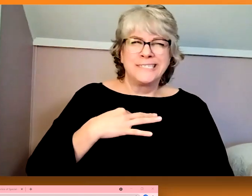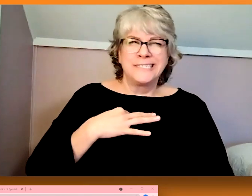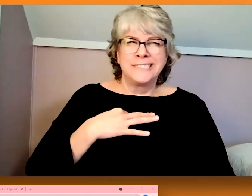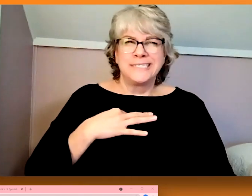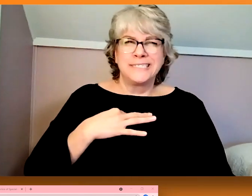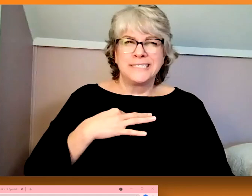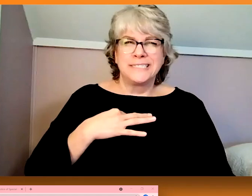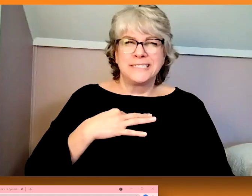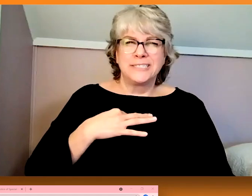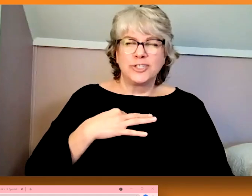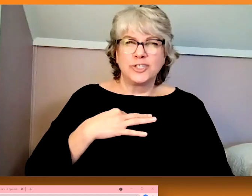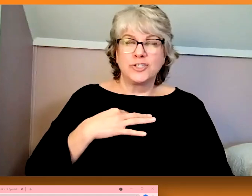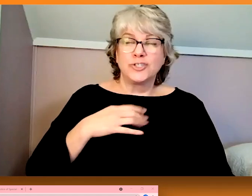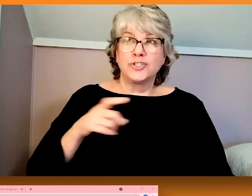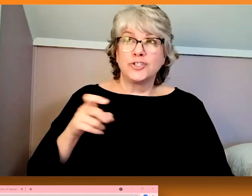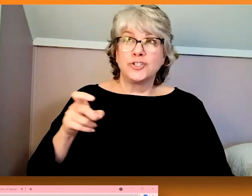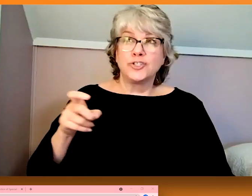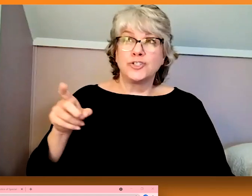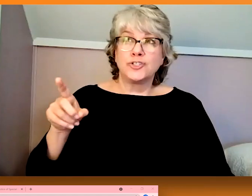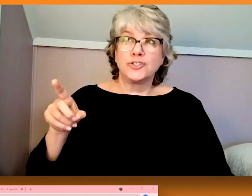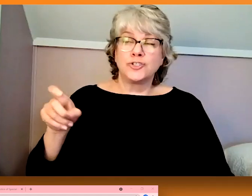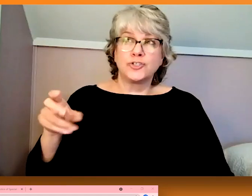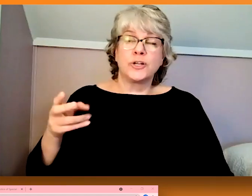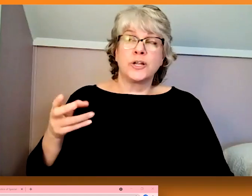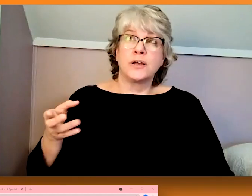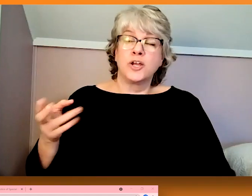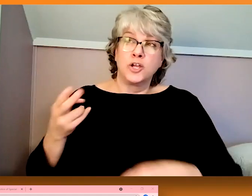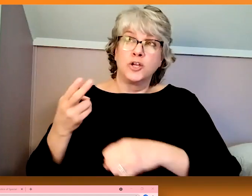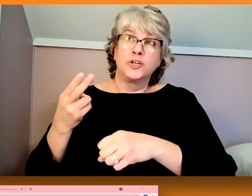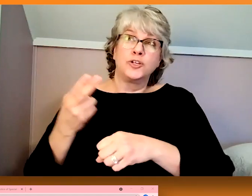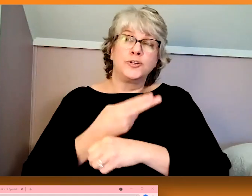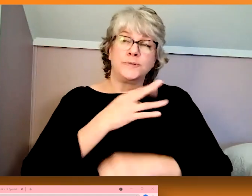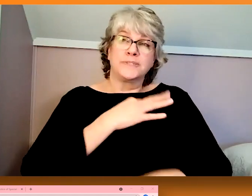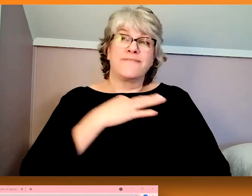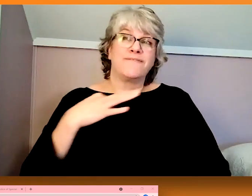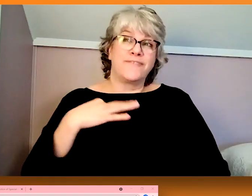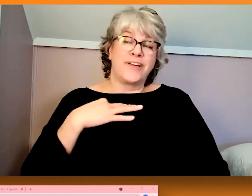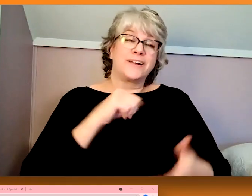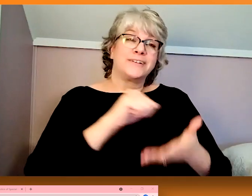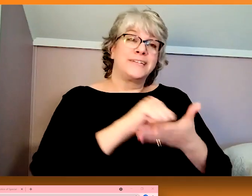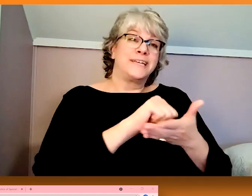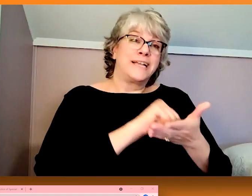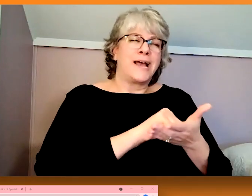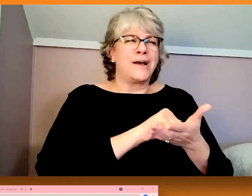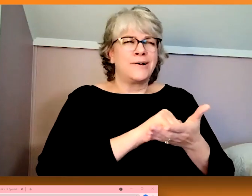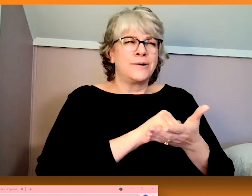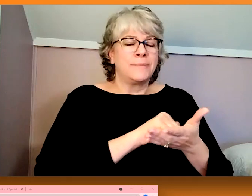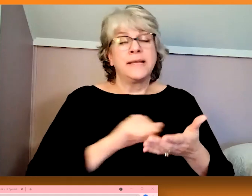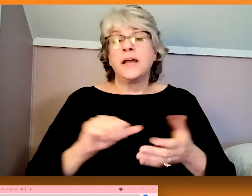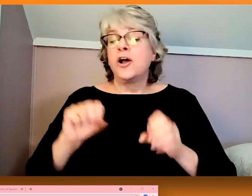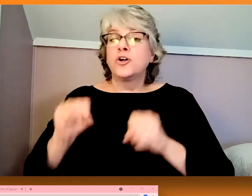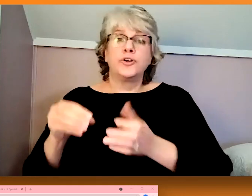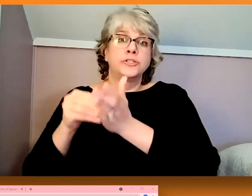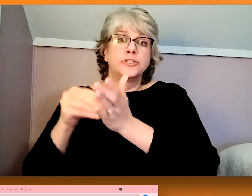on their account, but they could do their own search, and then they could share